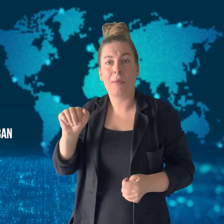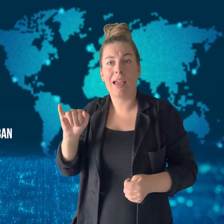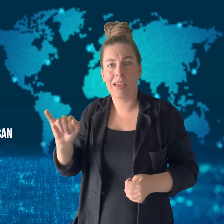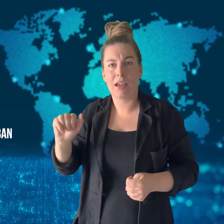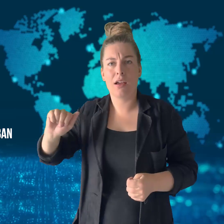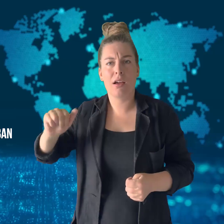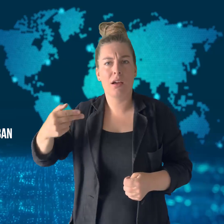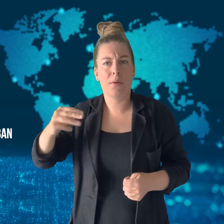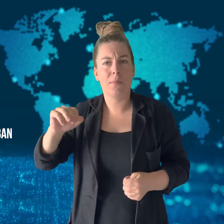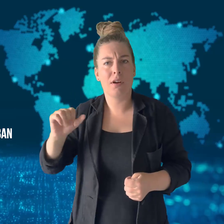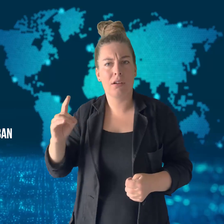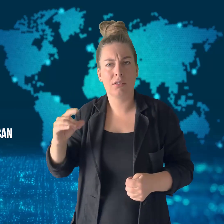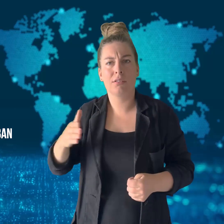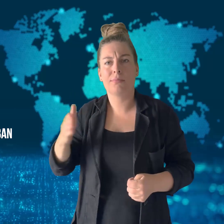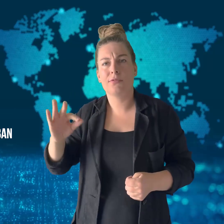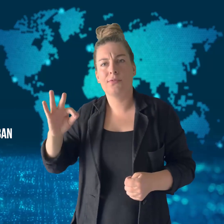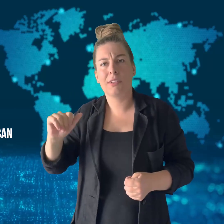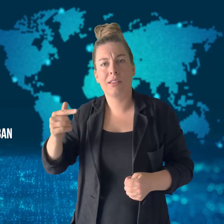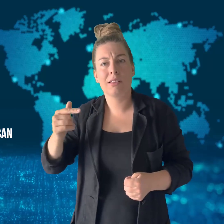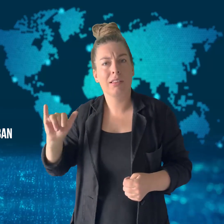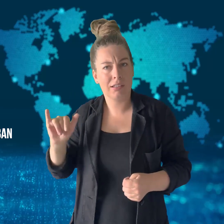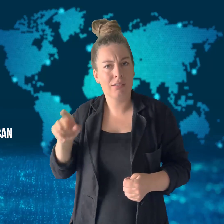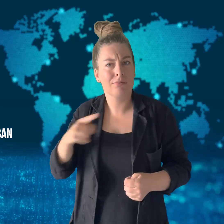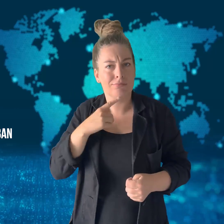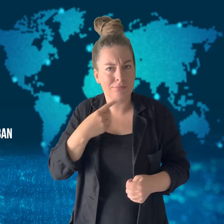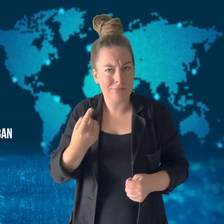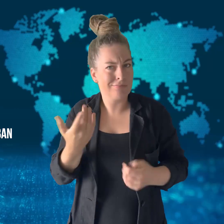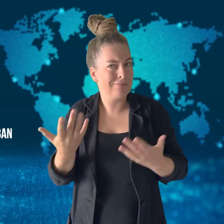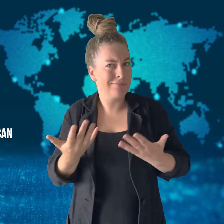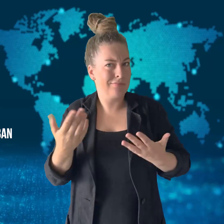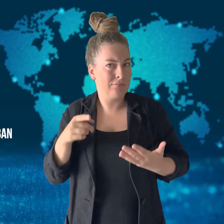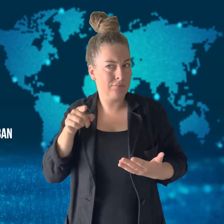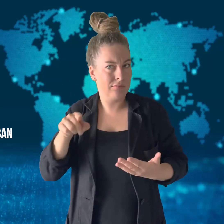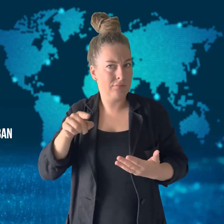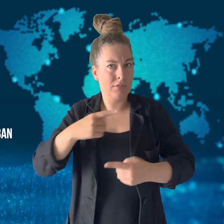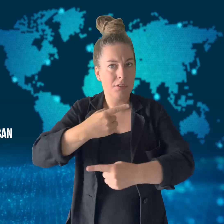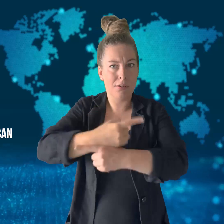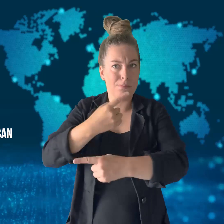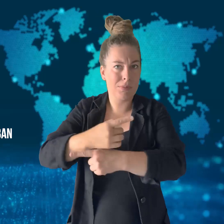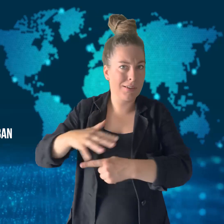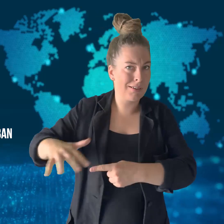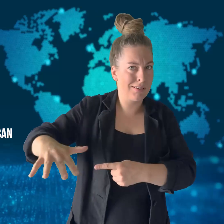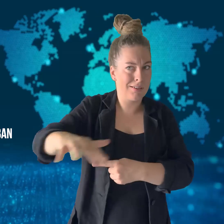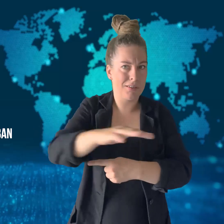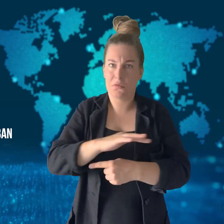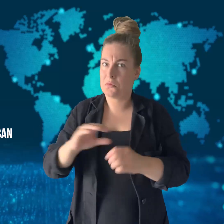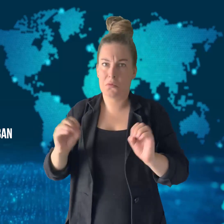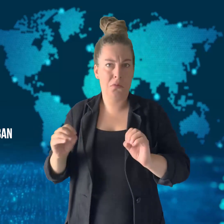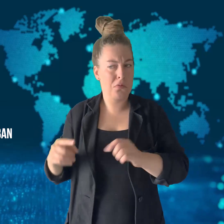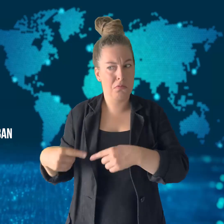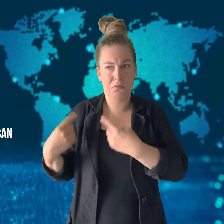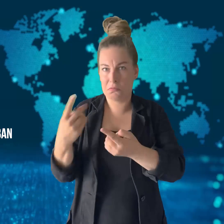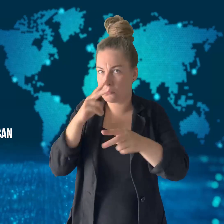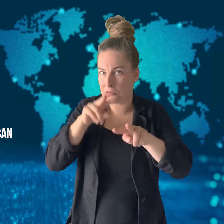Mai Ahmad Fatty, argued that FGM does not take place in Gambia.